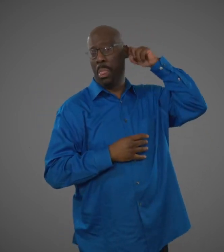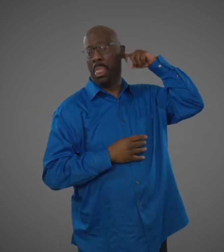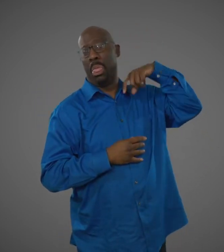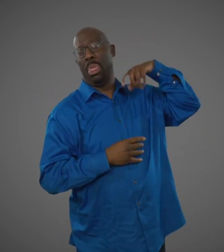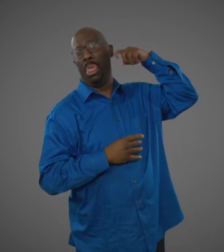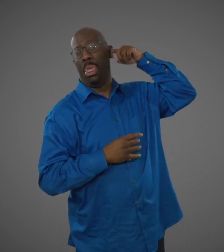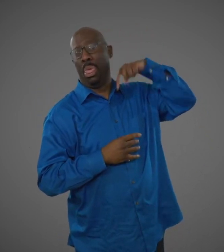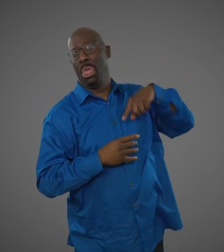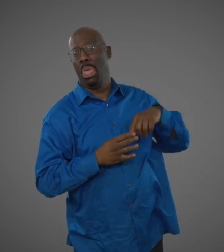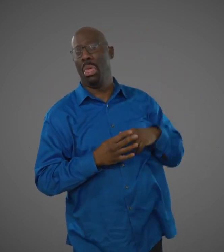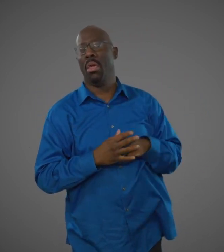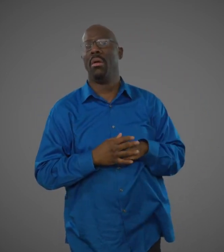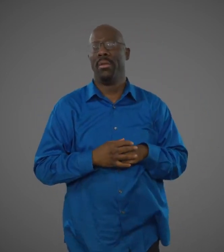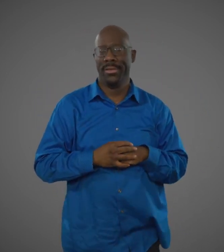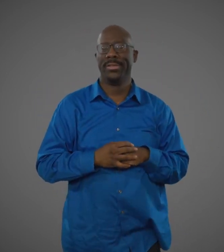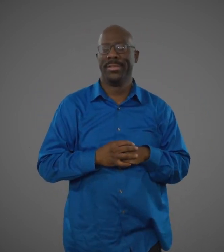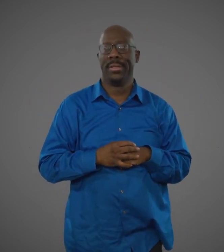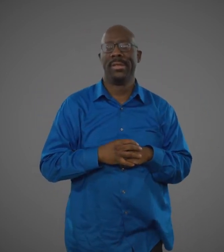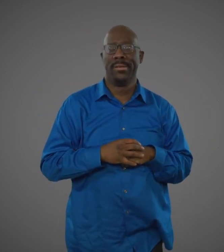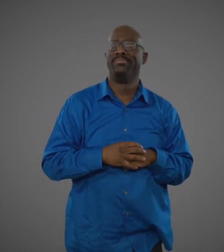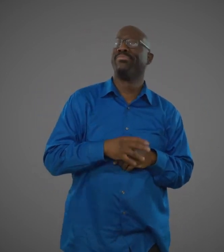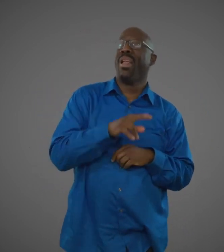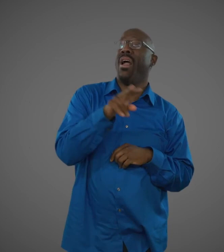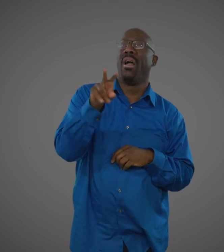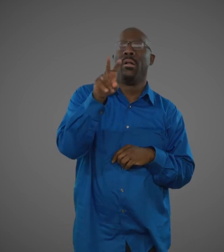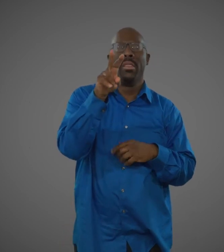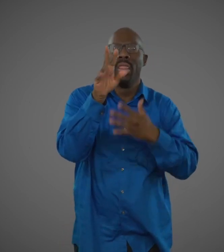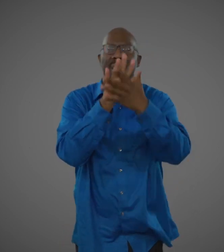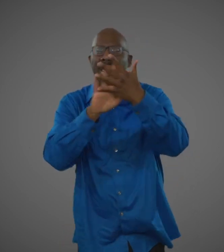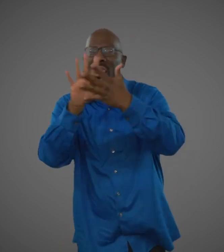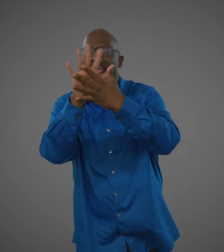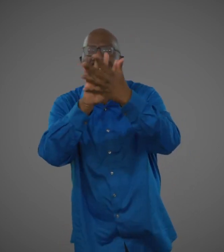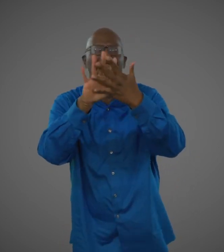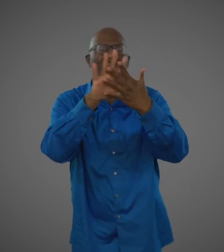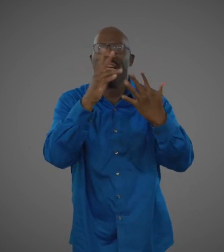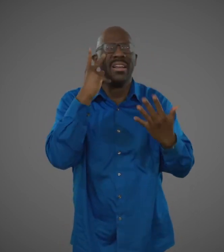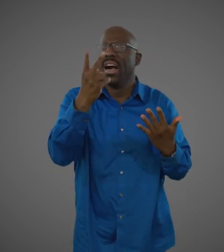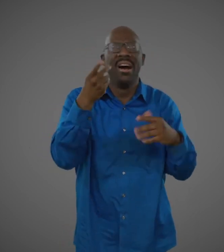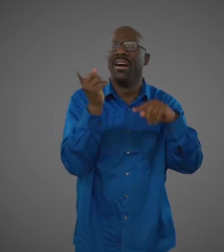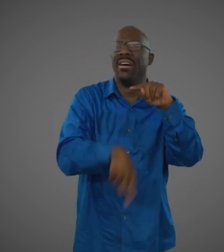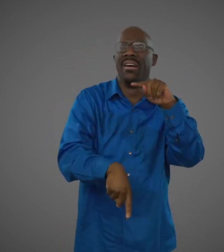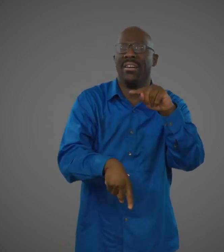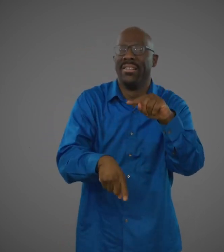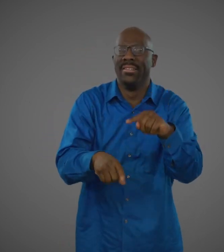If your nose and/or your ears start to leak fluid. If your vision becomes blurry.